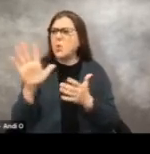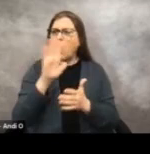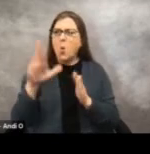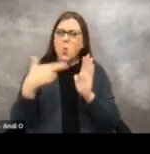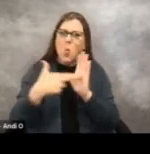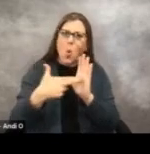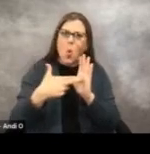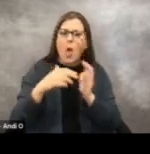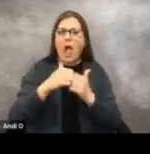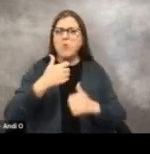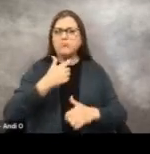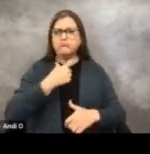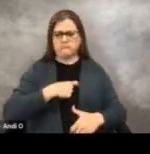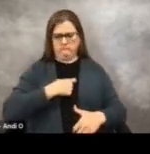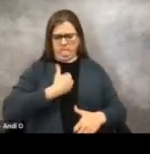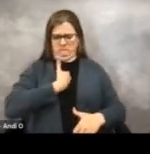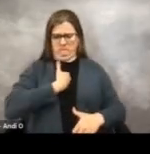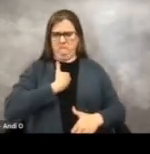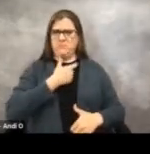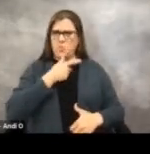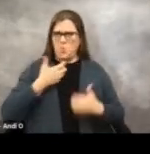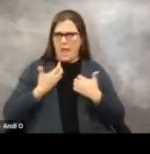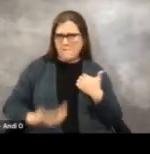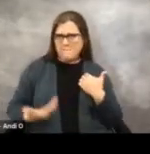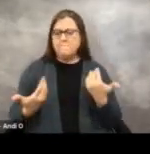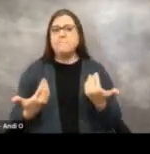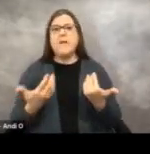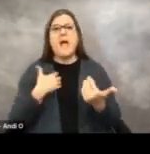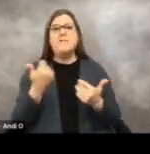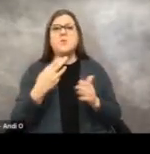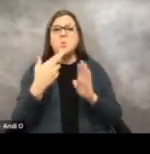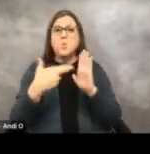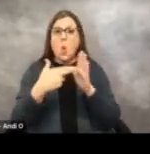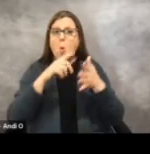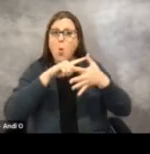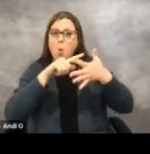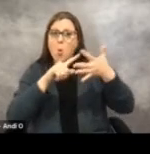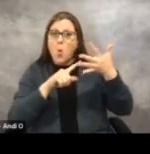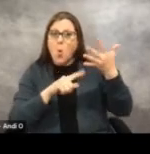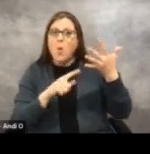identify. So here we have some, some roles that you might fall on into. And please choose as